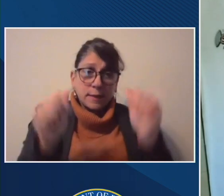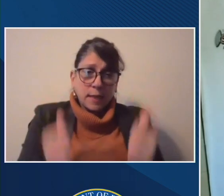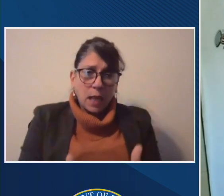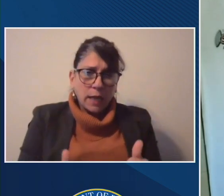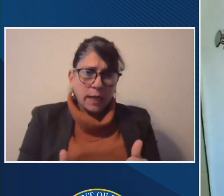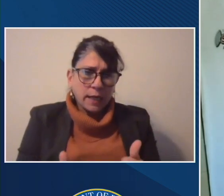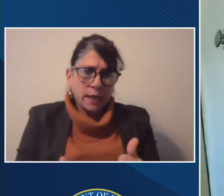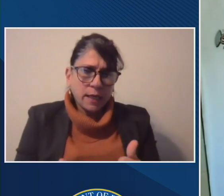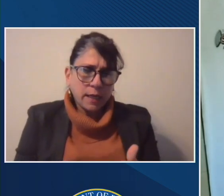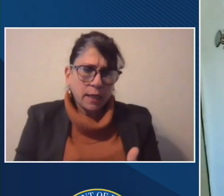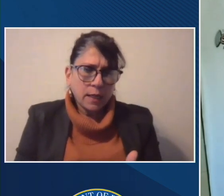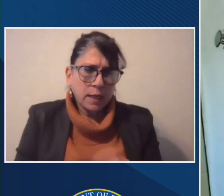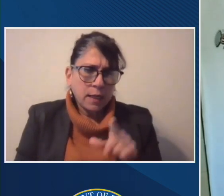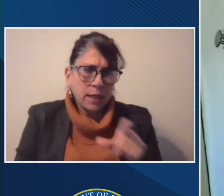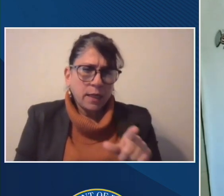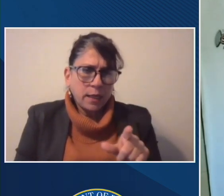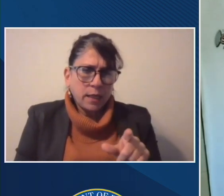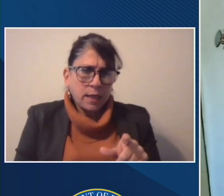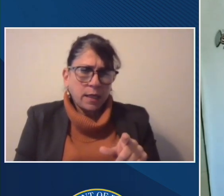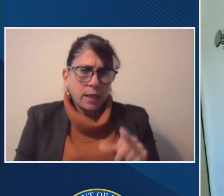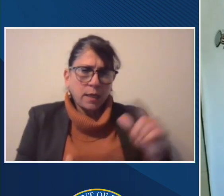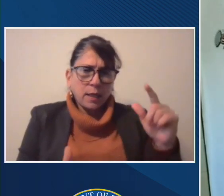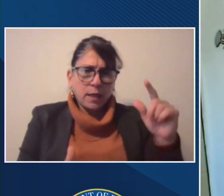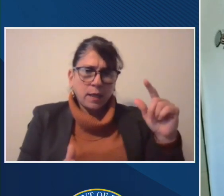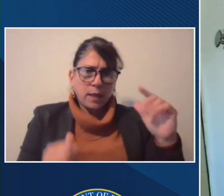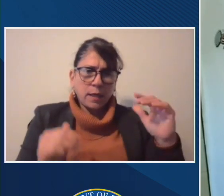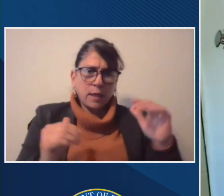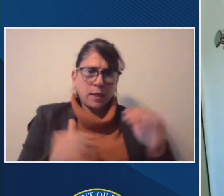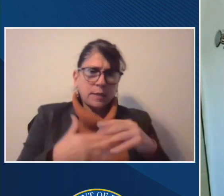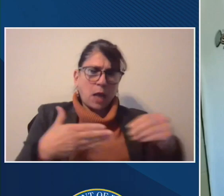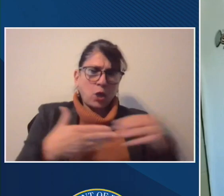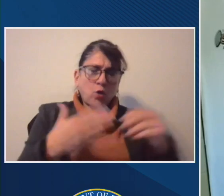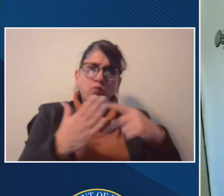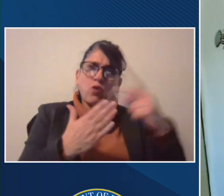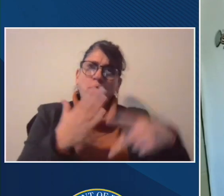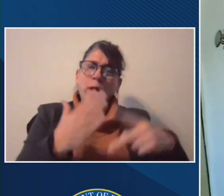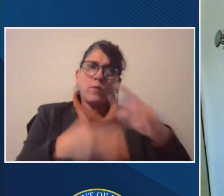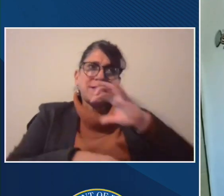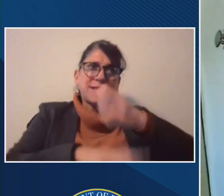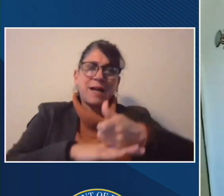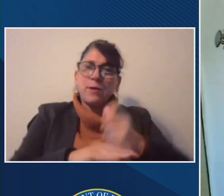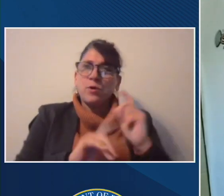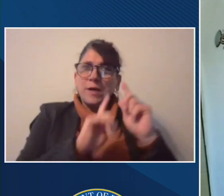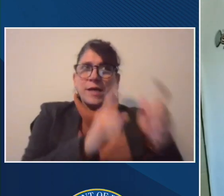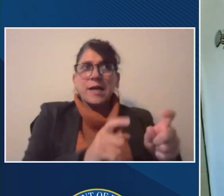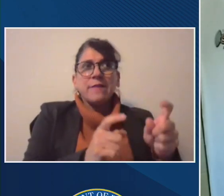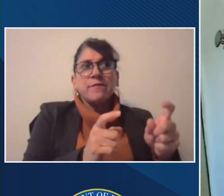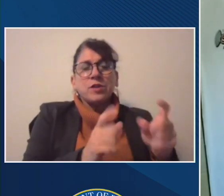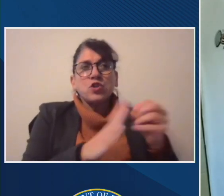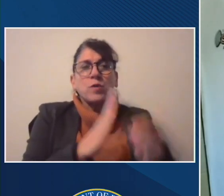colleges have now was instituted to give students better service than the former